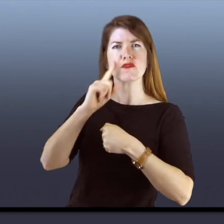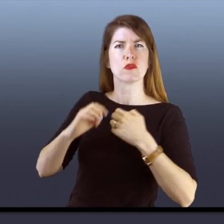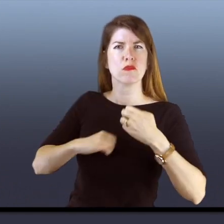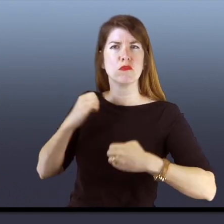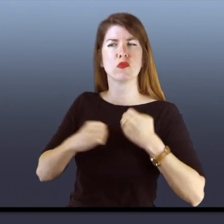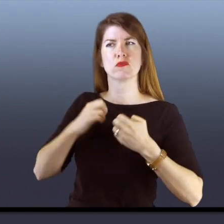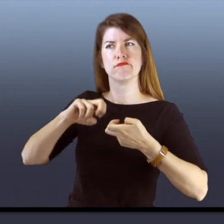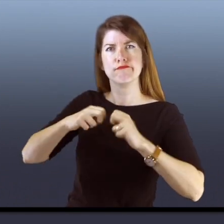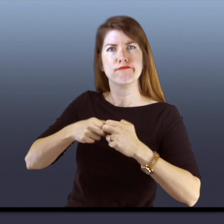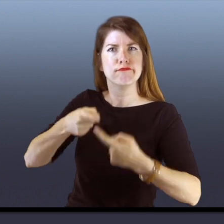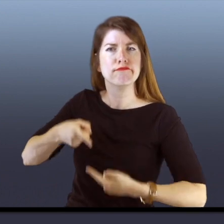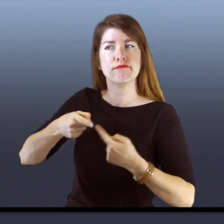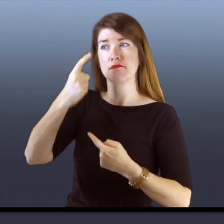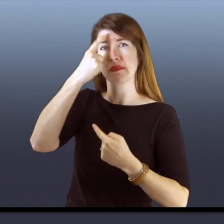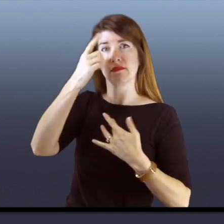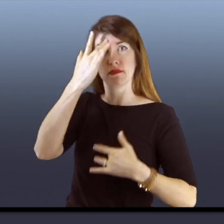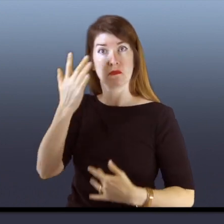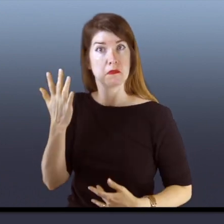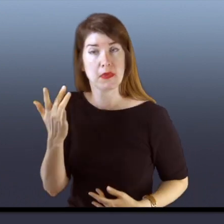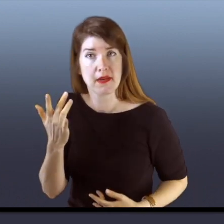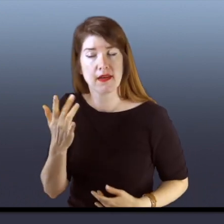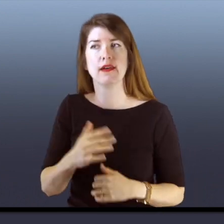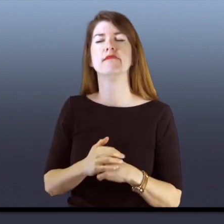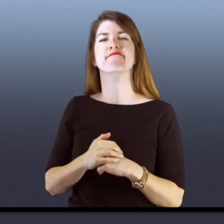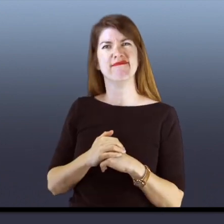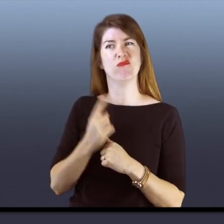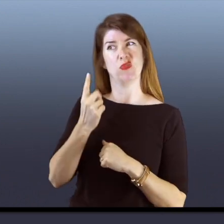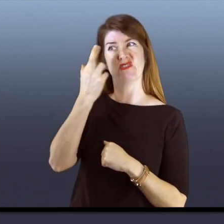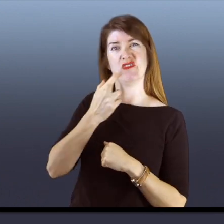One of the number one reasons is communication difficulties between the parent